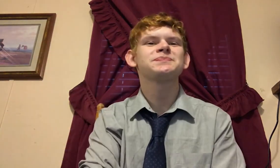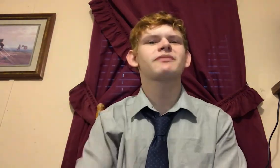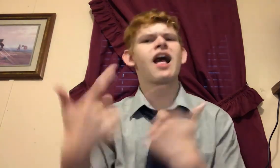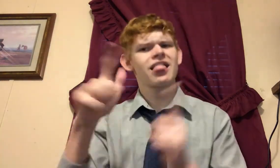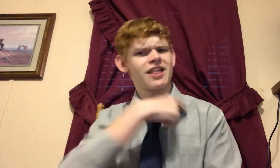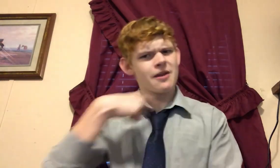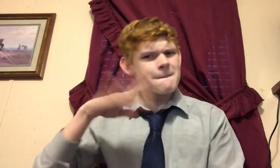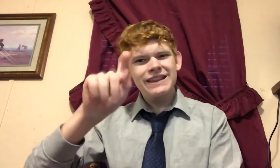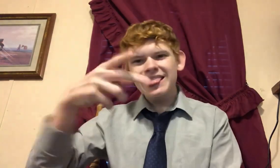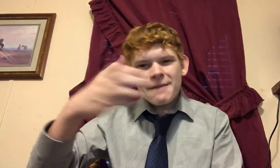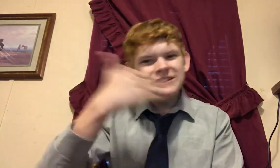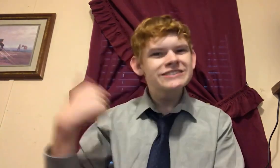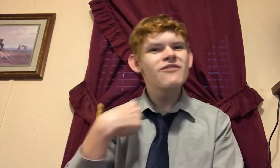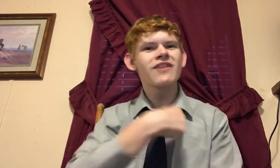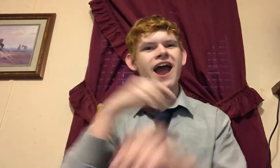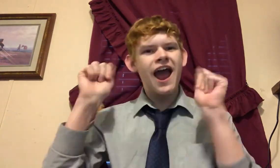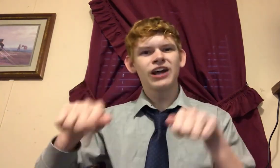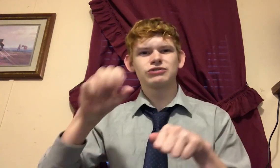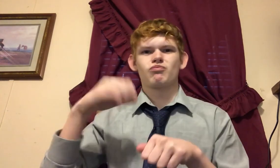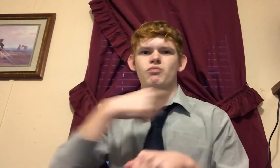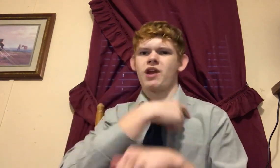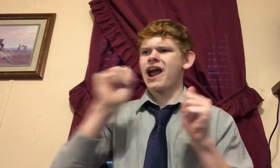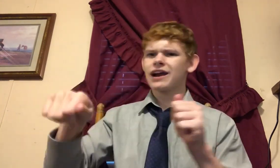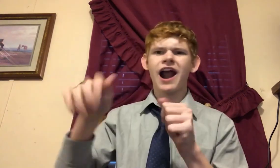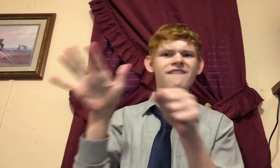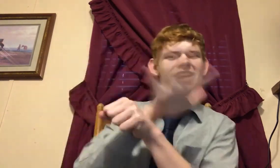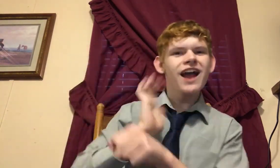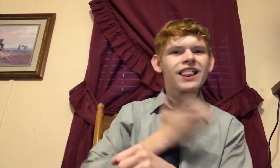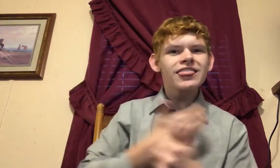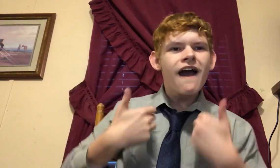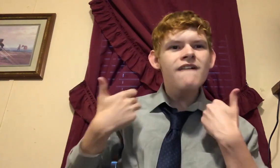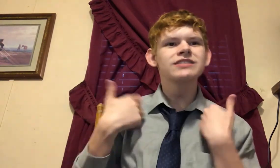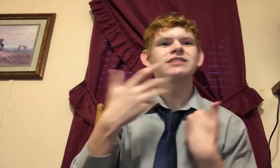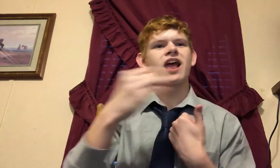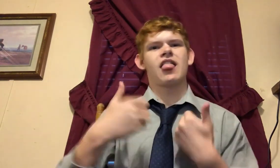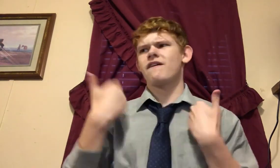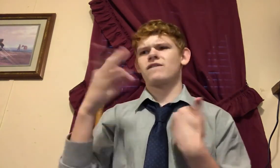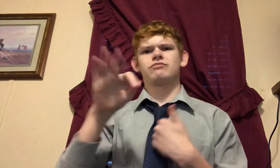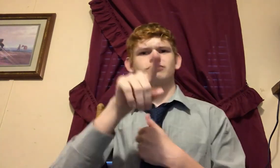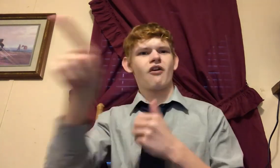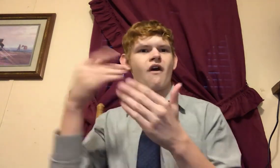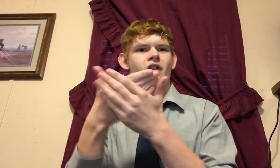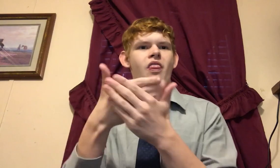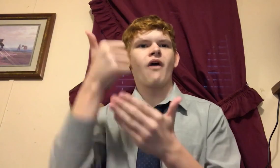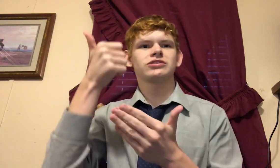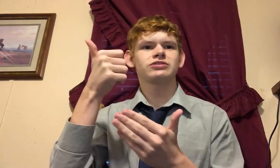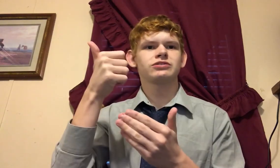Let us be the best we can so our lives are fulfilled and we can live with those